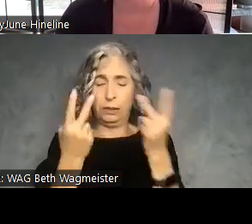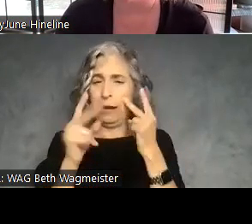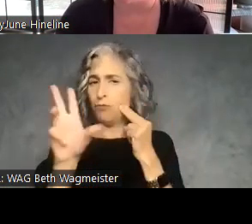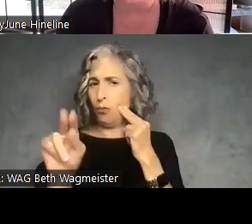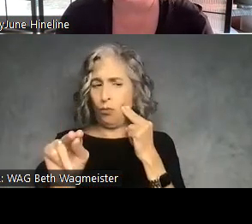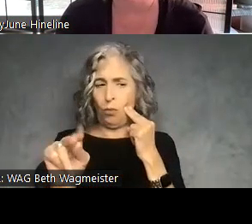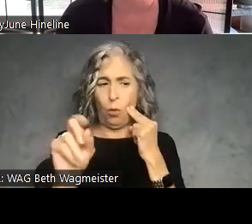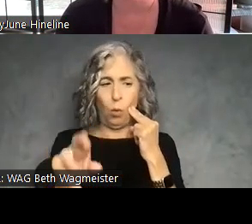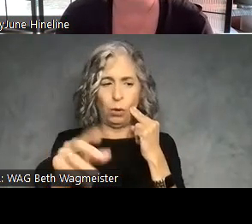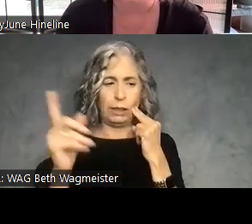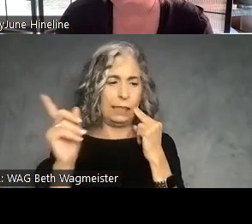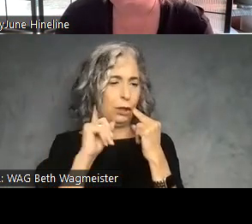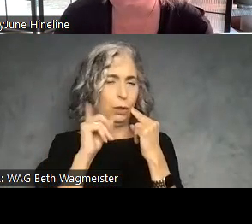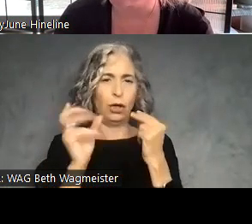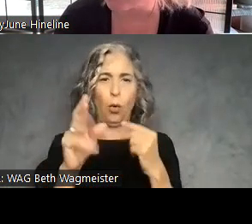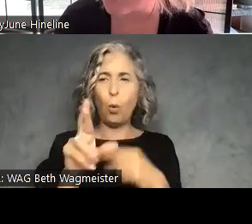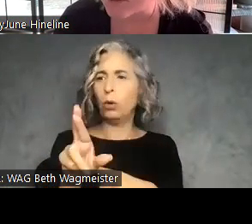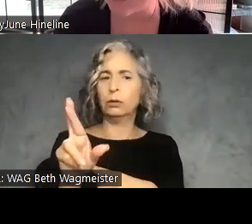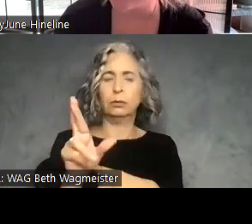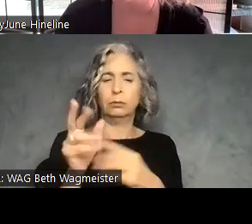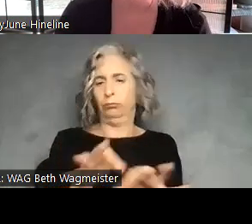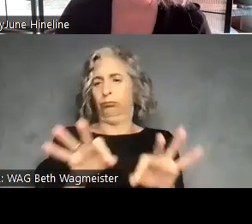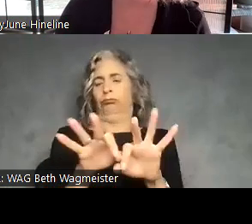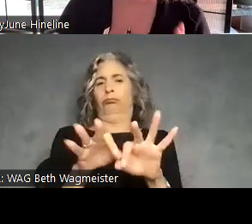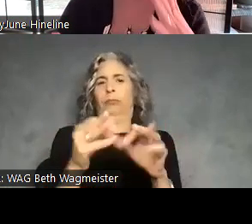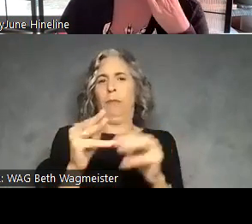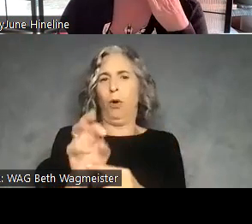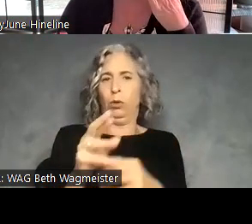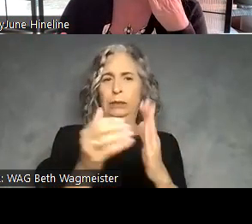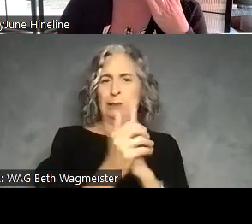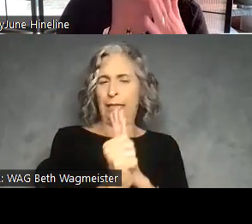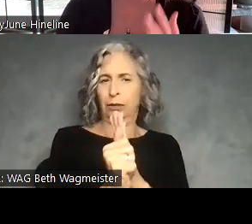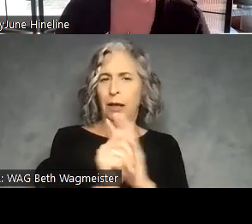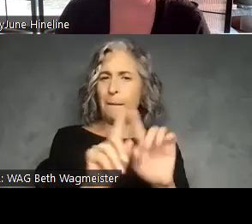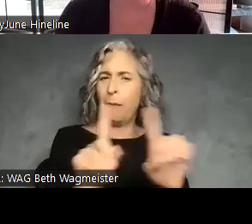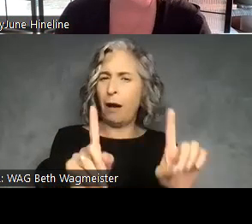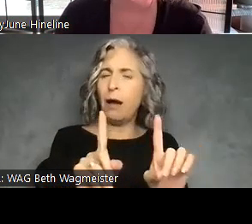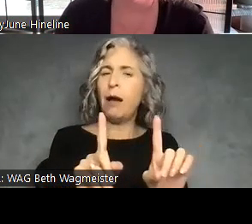or maybe their microphone isn't working properly. You know, you've got some dust in there. There